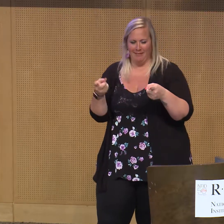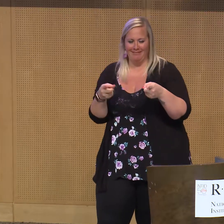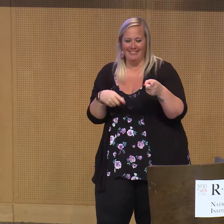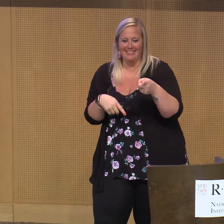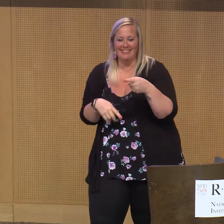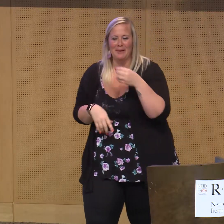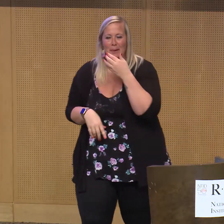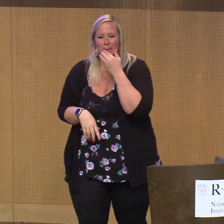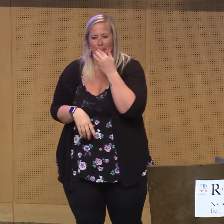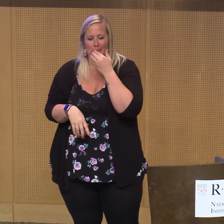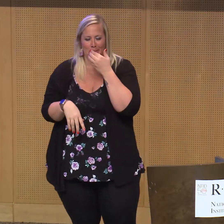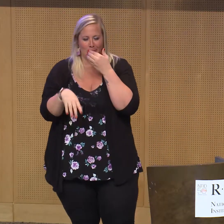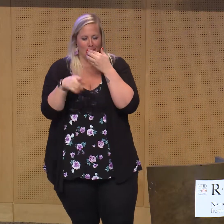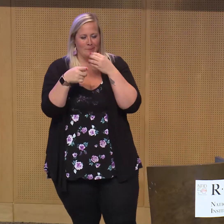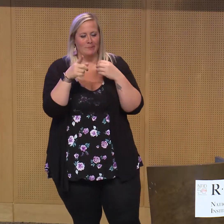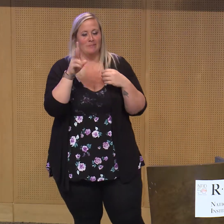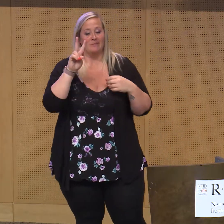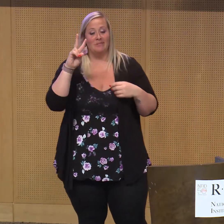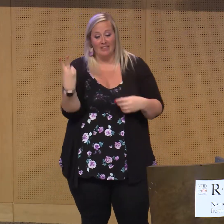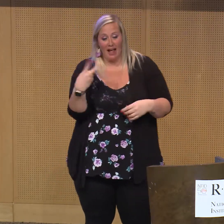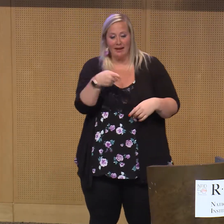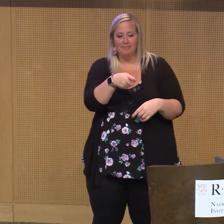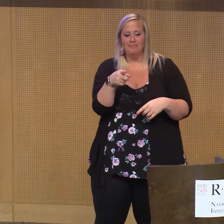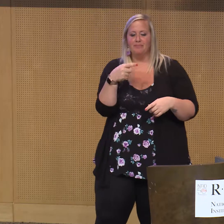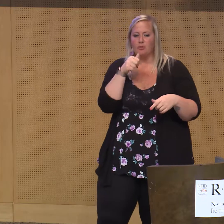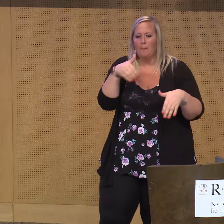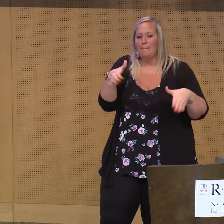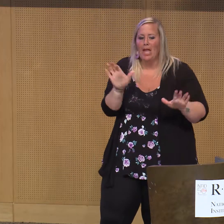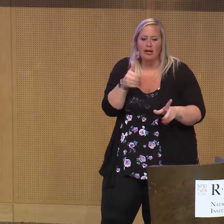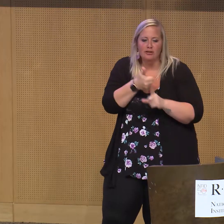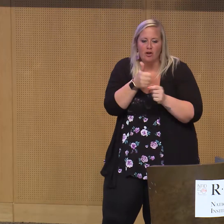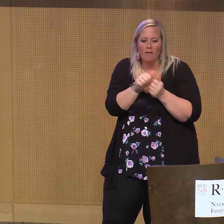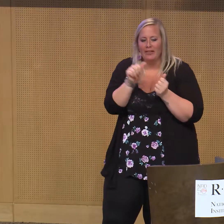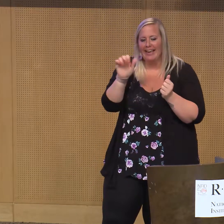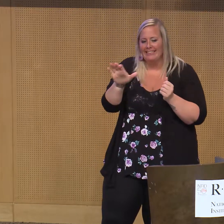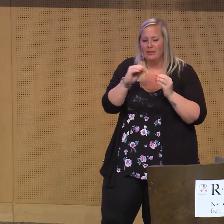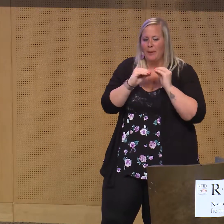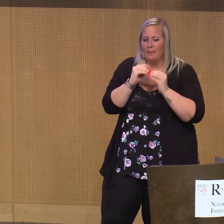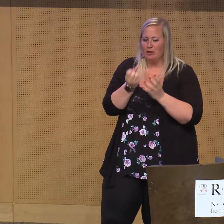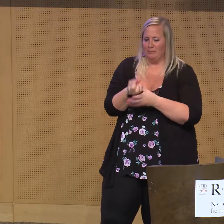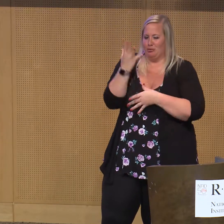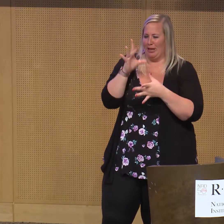My sister designed that first one. The second one is "Don't bury yourself."